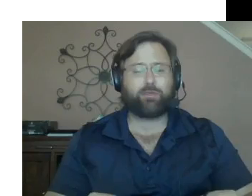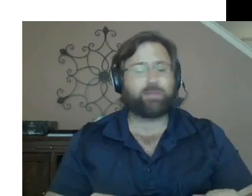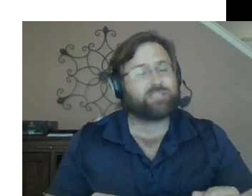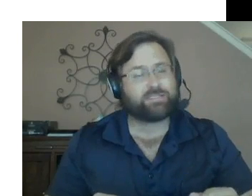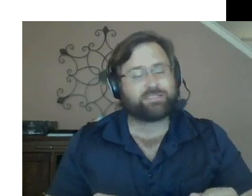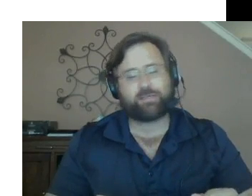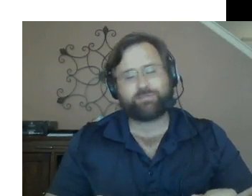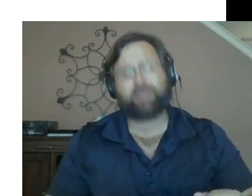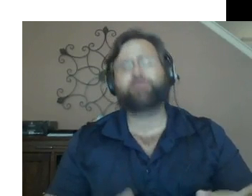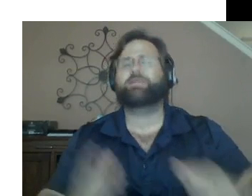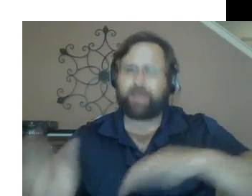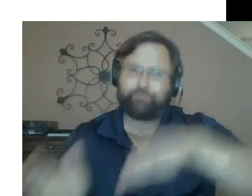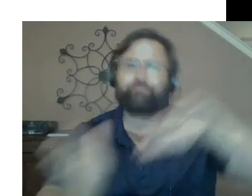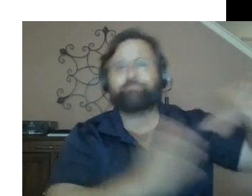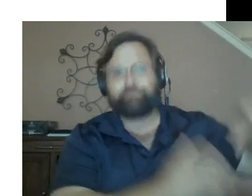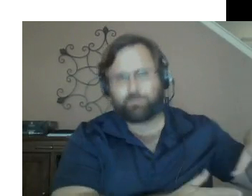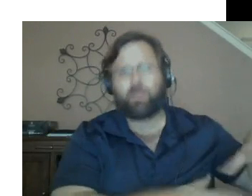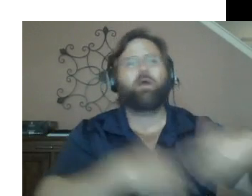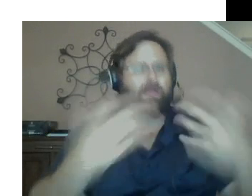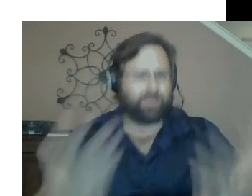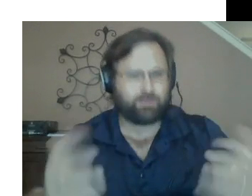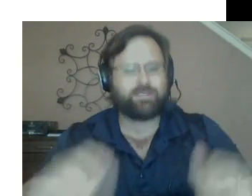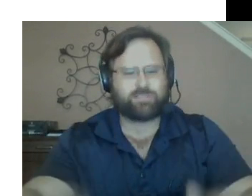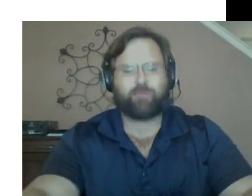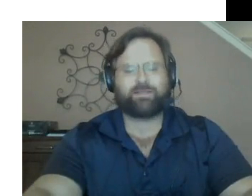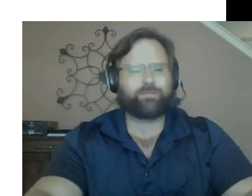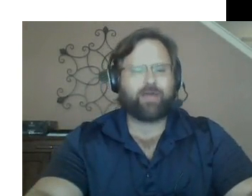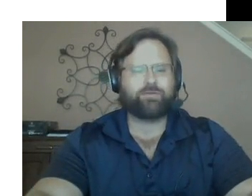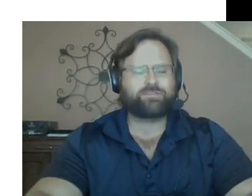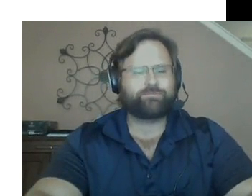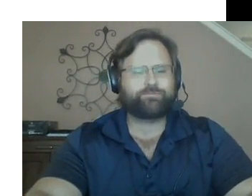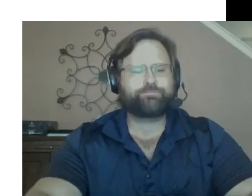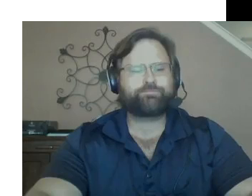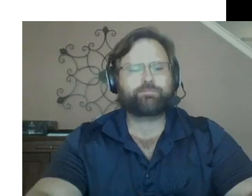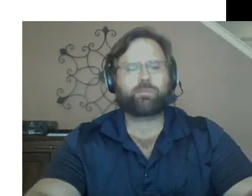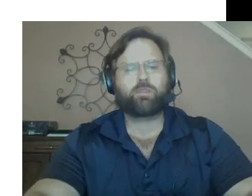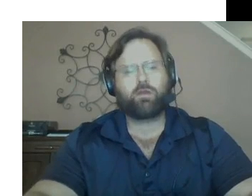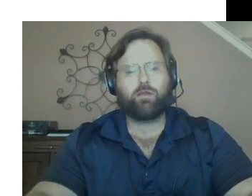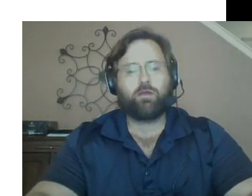you want to change the subject you could say and then let's talk about something else